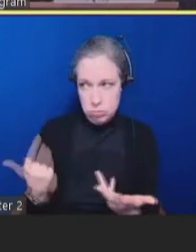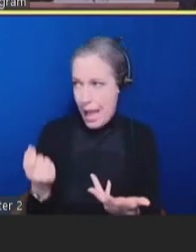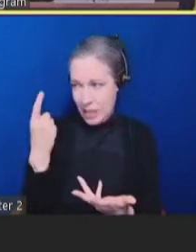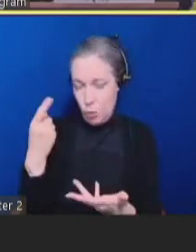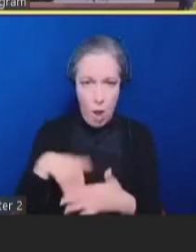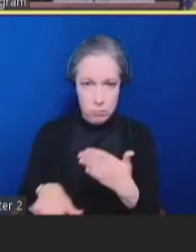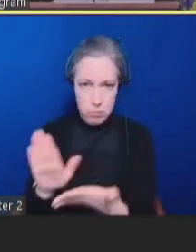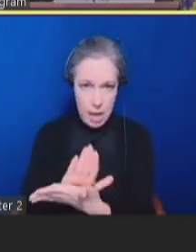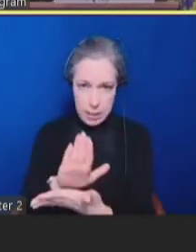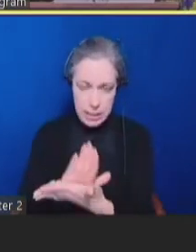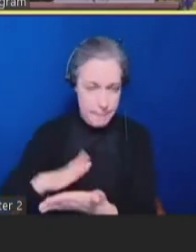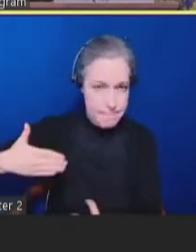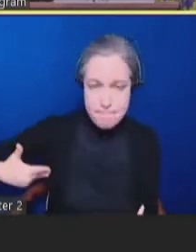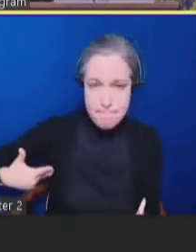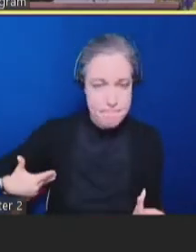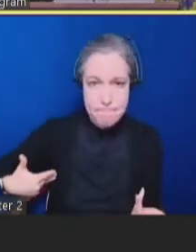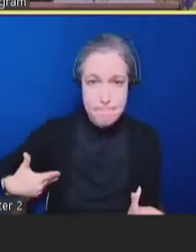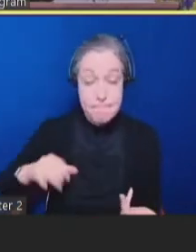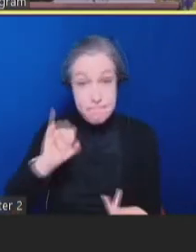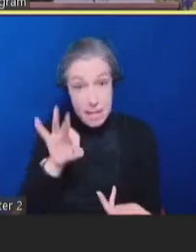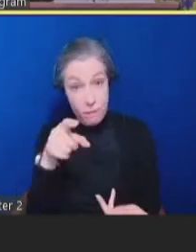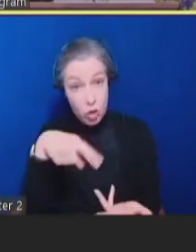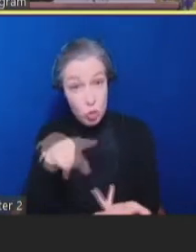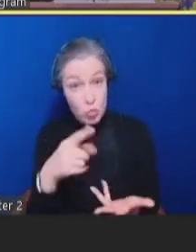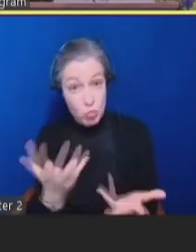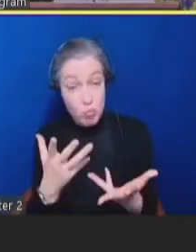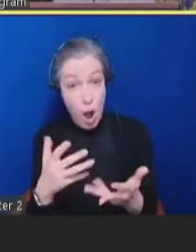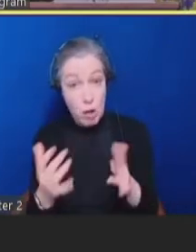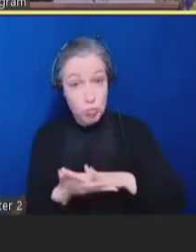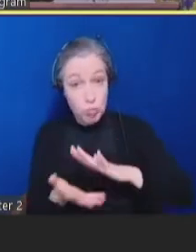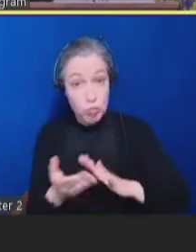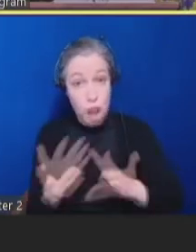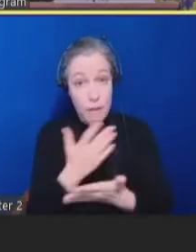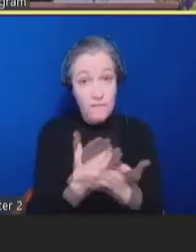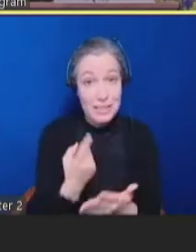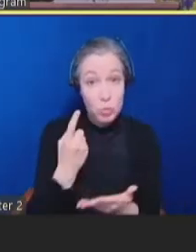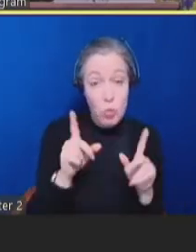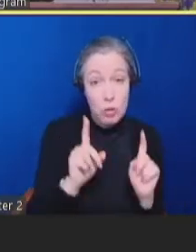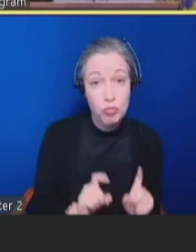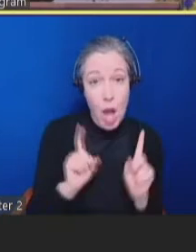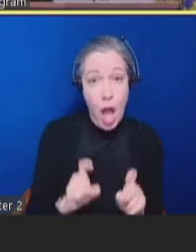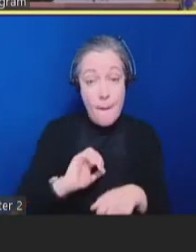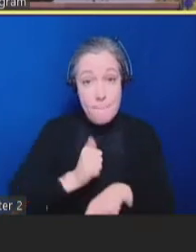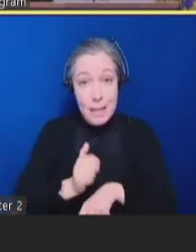if you want to run a phase 1 clinical trial based upon your research, we do not currently